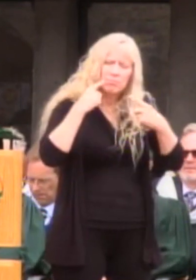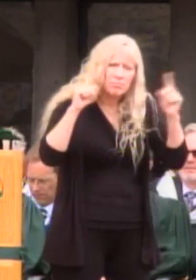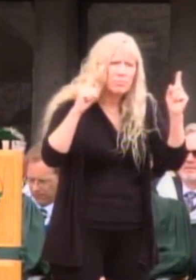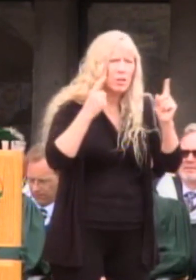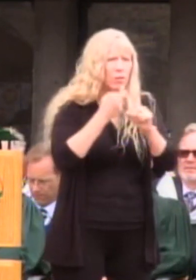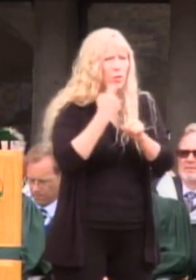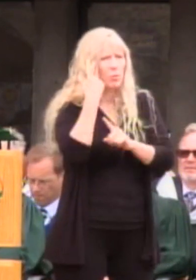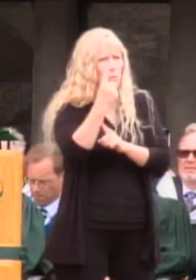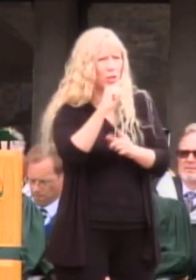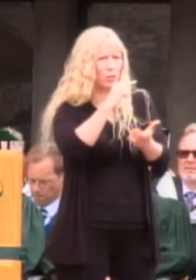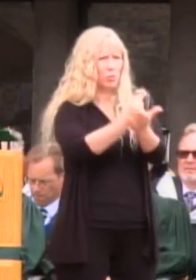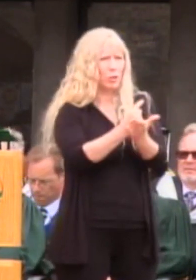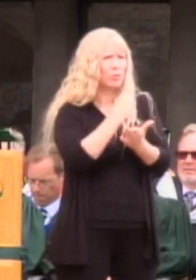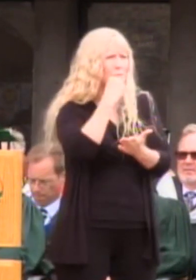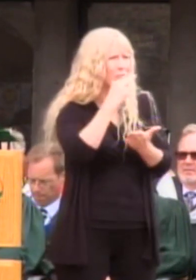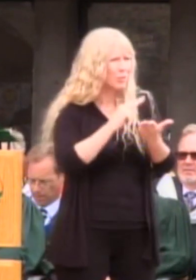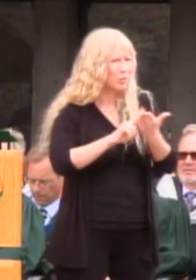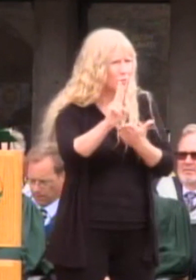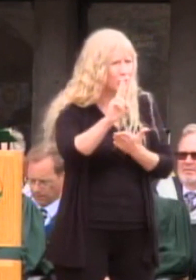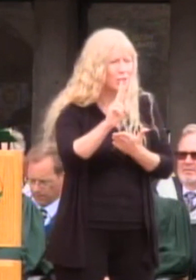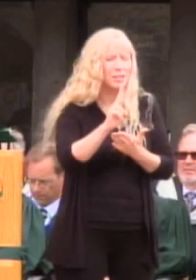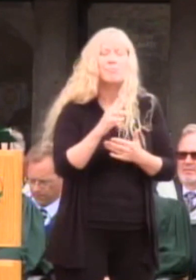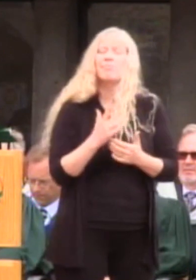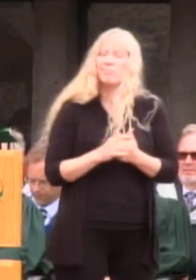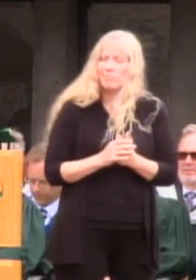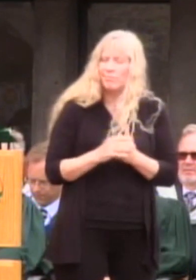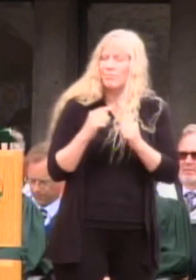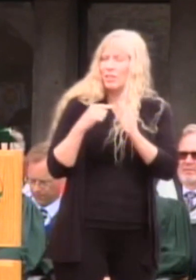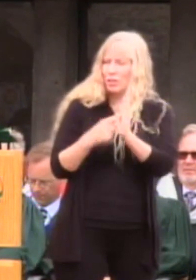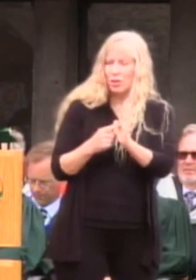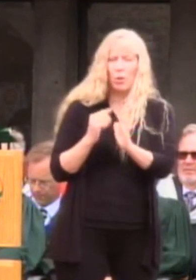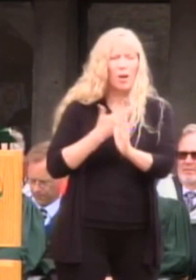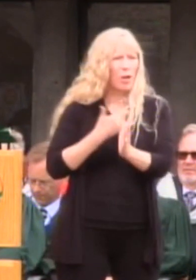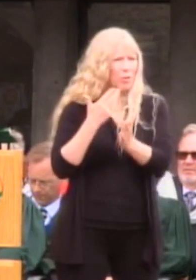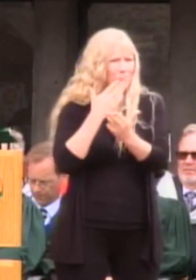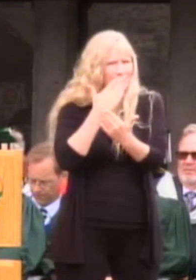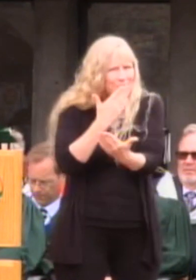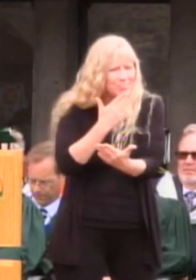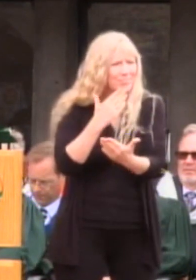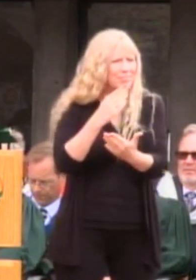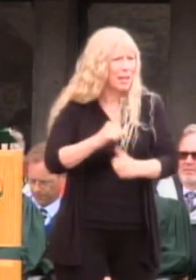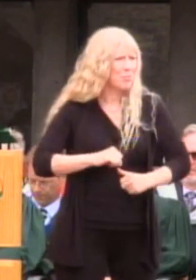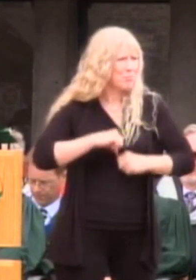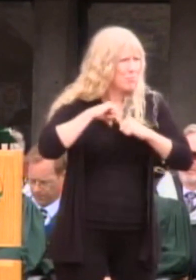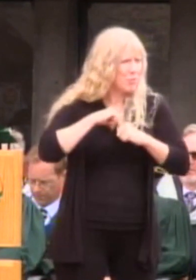of Trent. To express our gratitude and our pride in David Patterson's contributions to